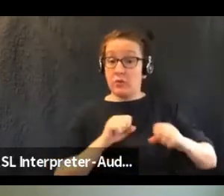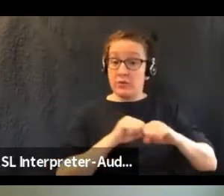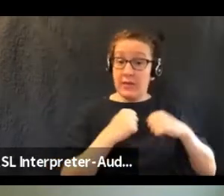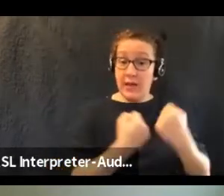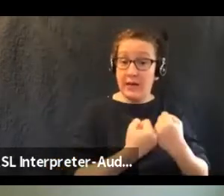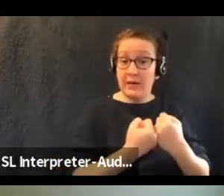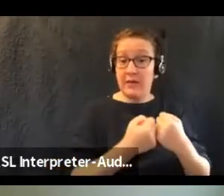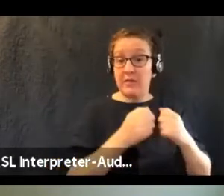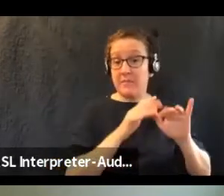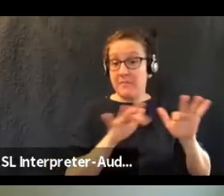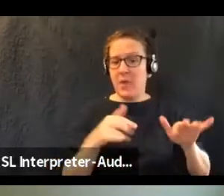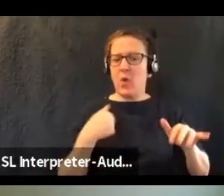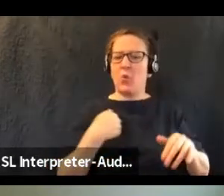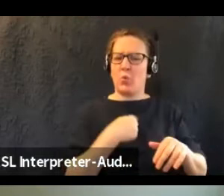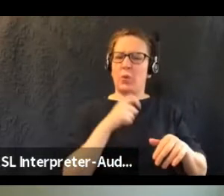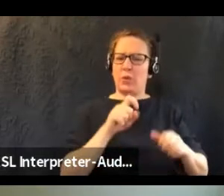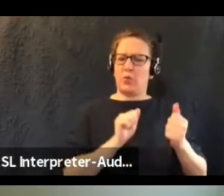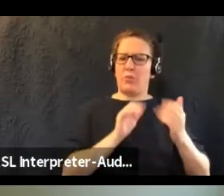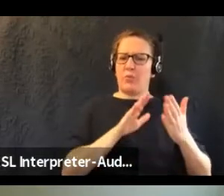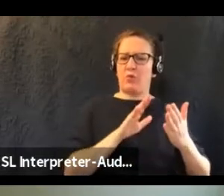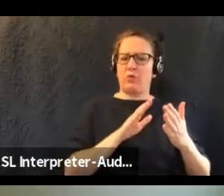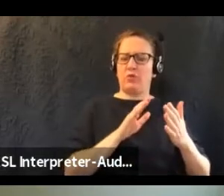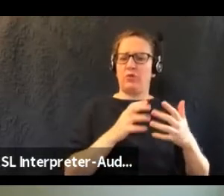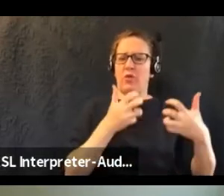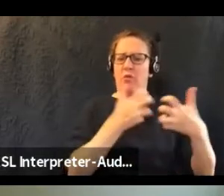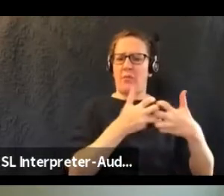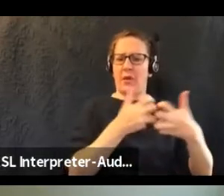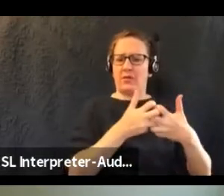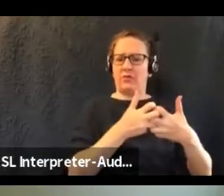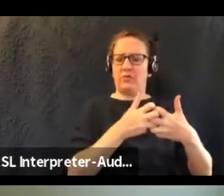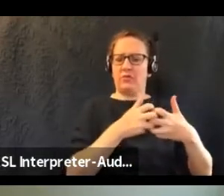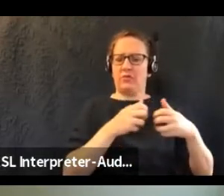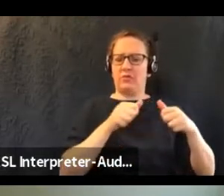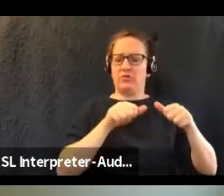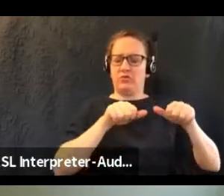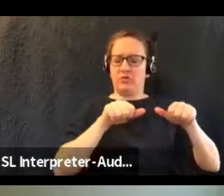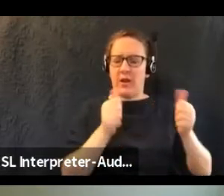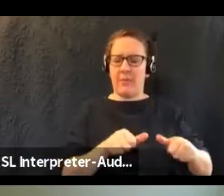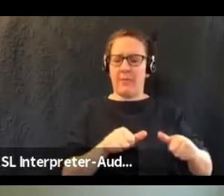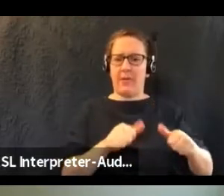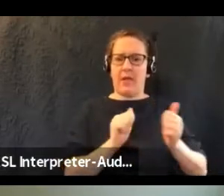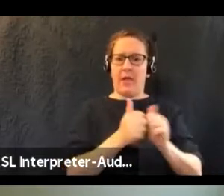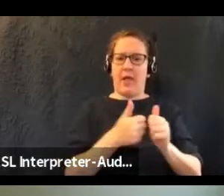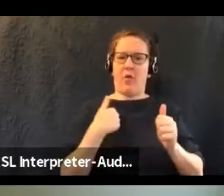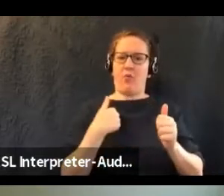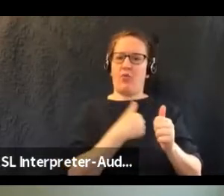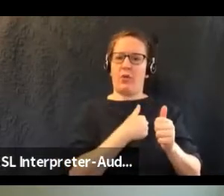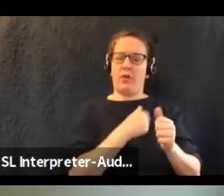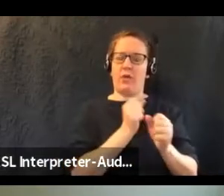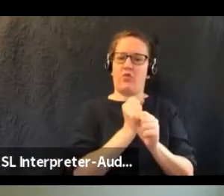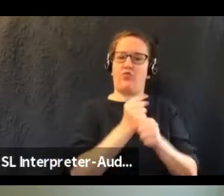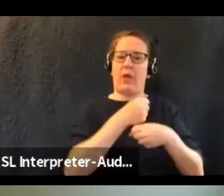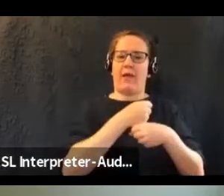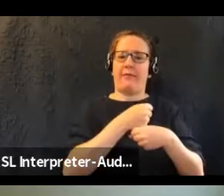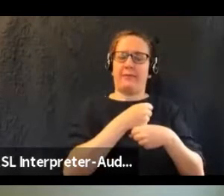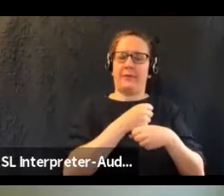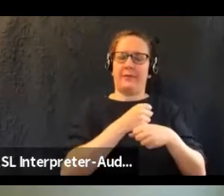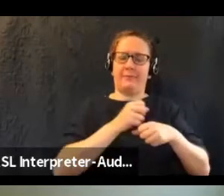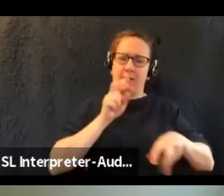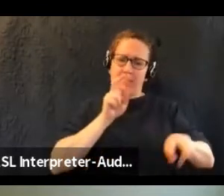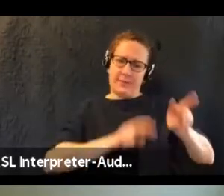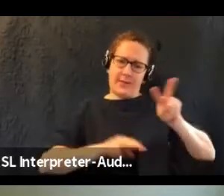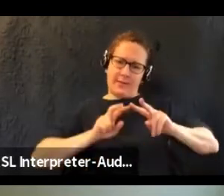And so we need to approach accommodations and shape how we craft assessing capacity